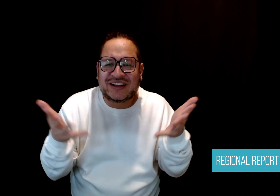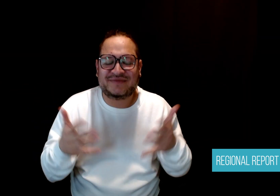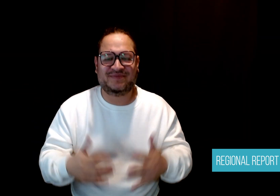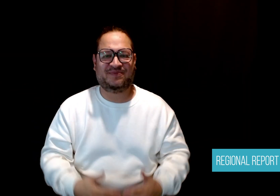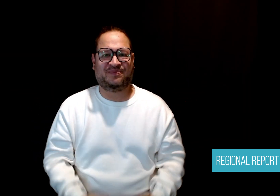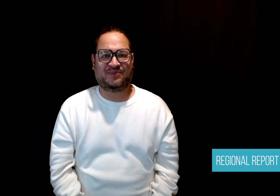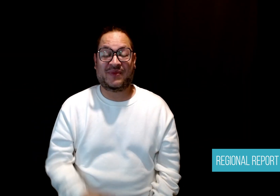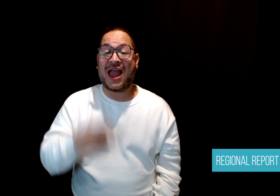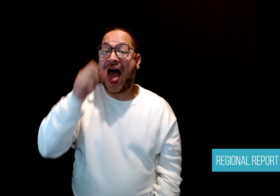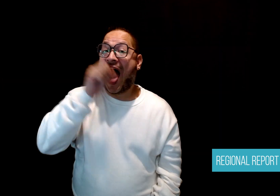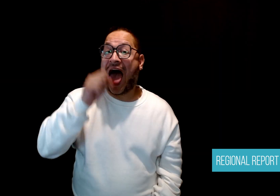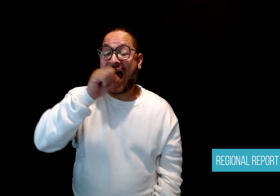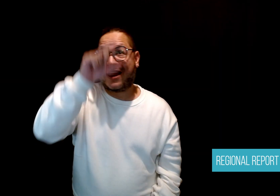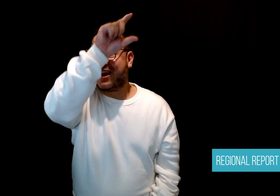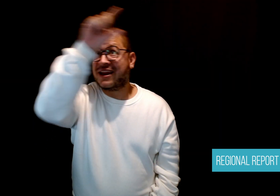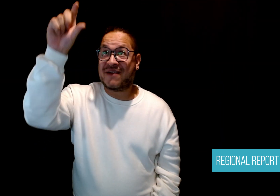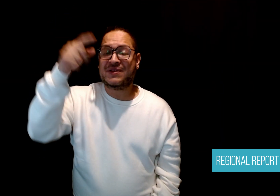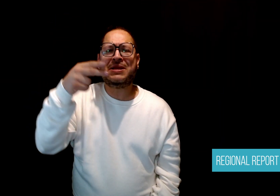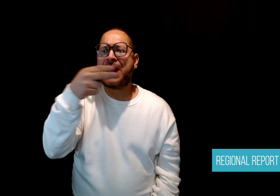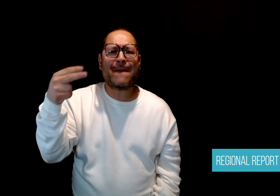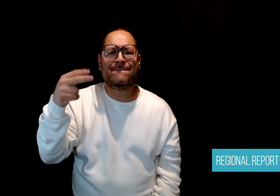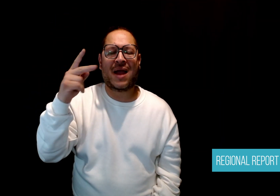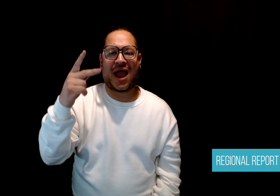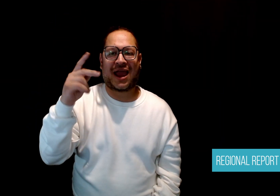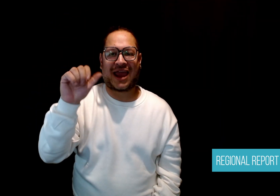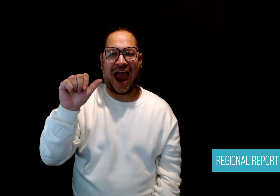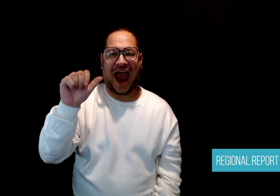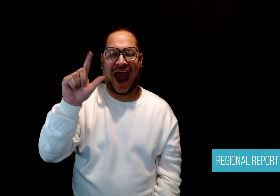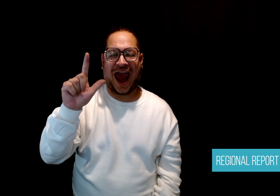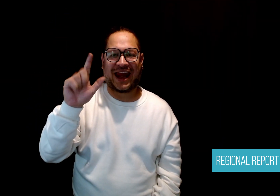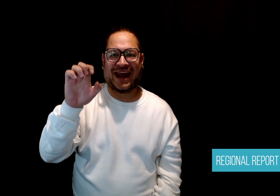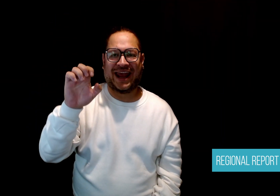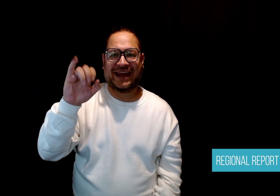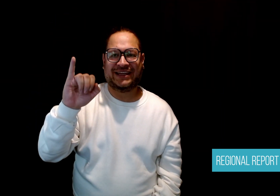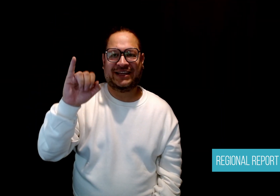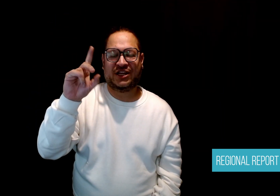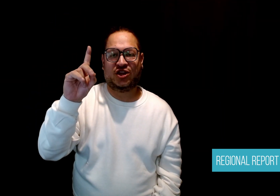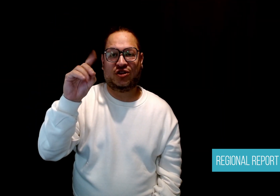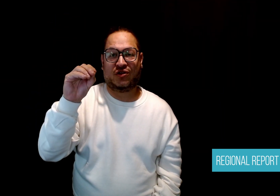At an ice cream parlor named Kaleidoscoops, all the staff